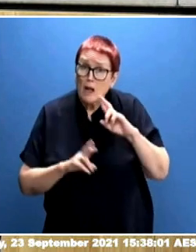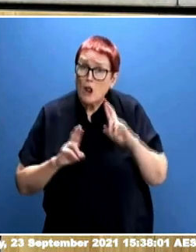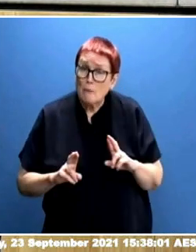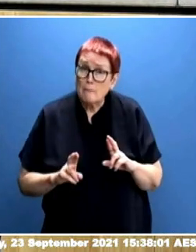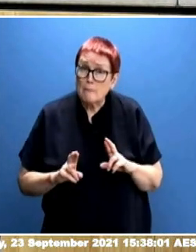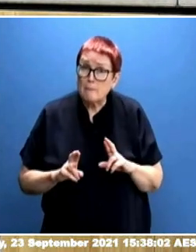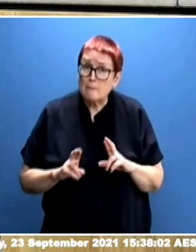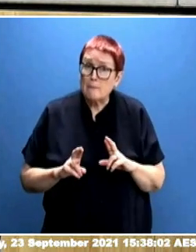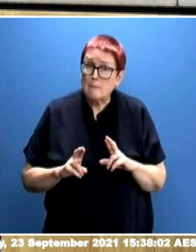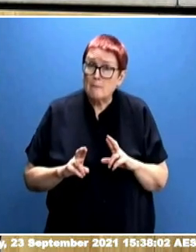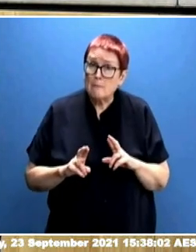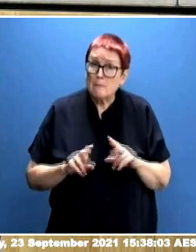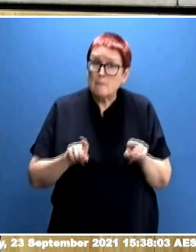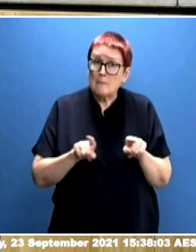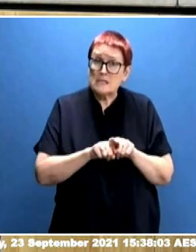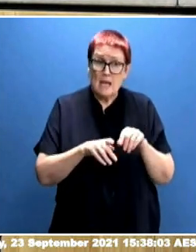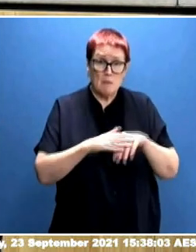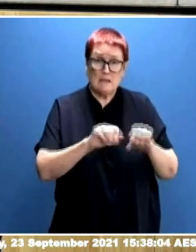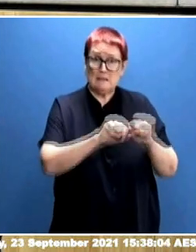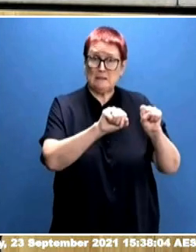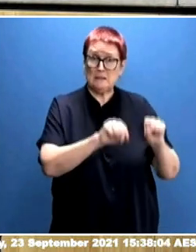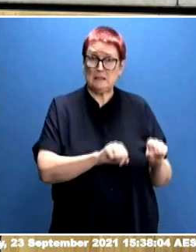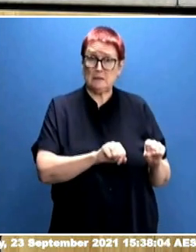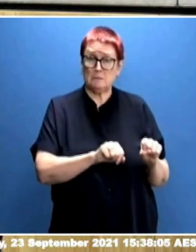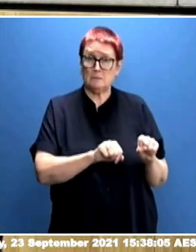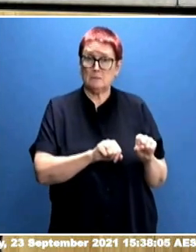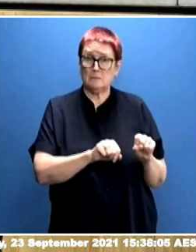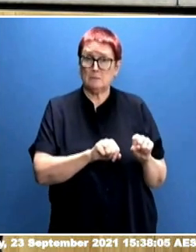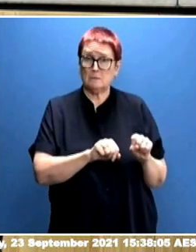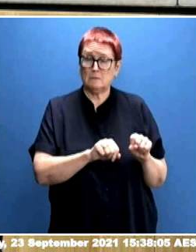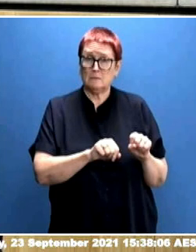way that it's described within the system, within the documents, within the